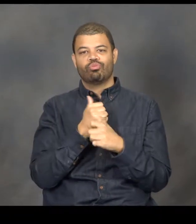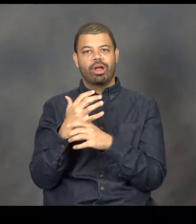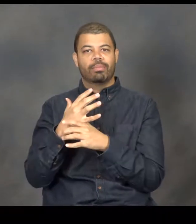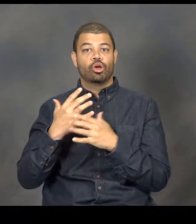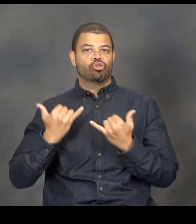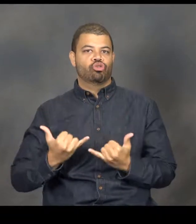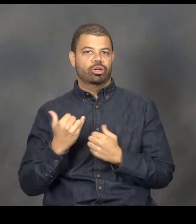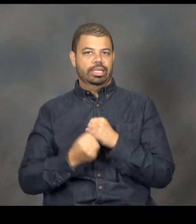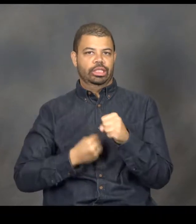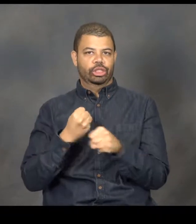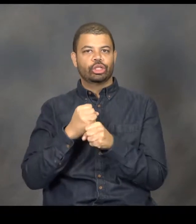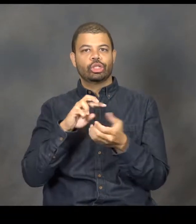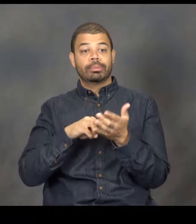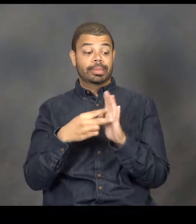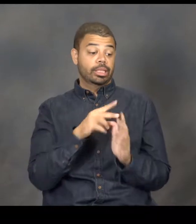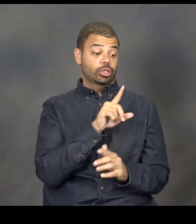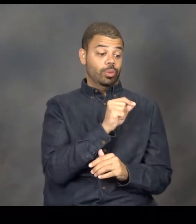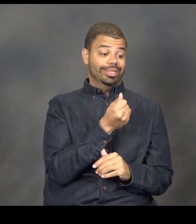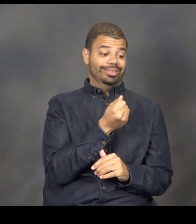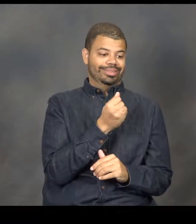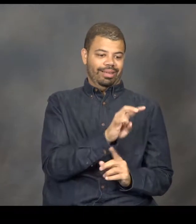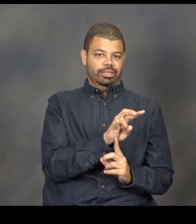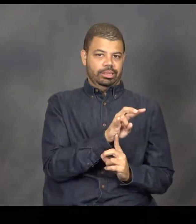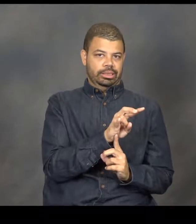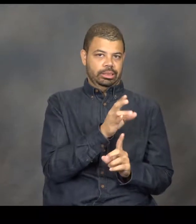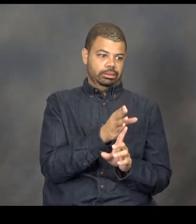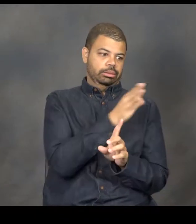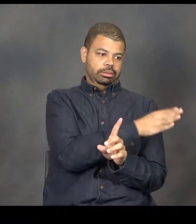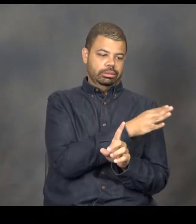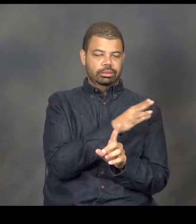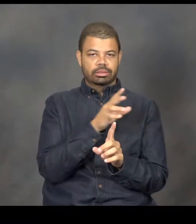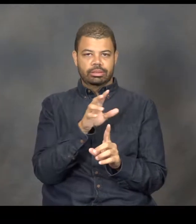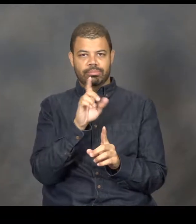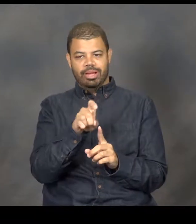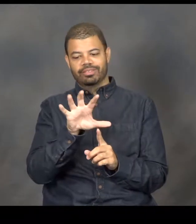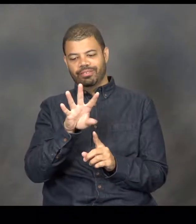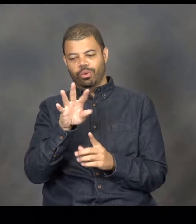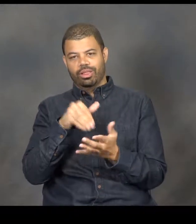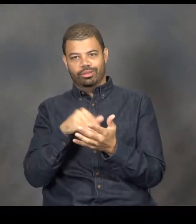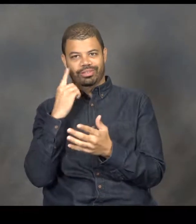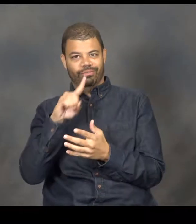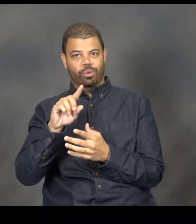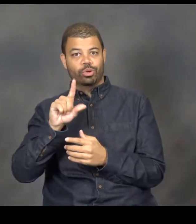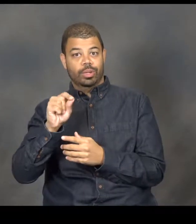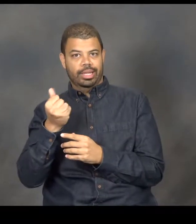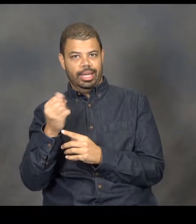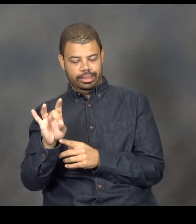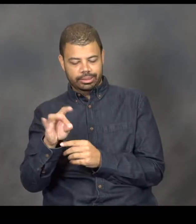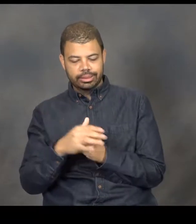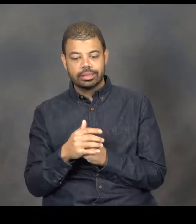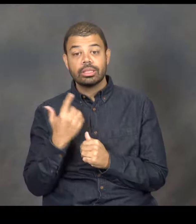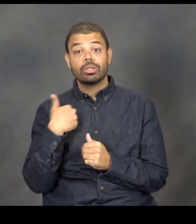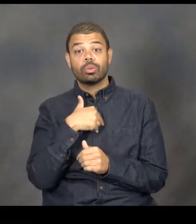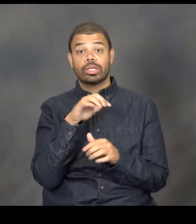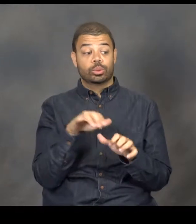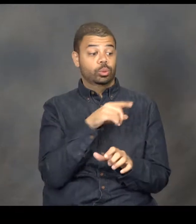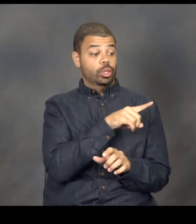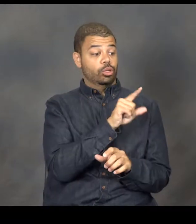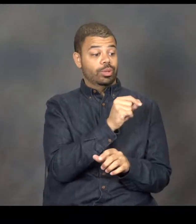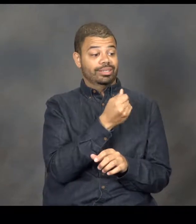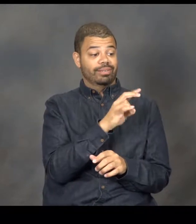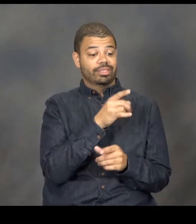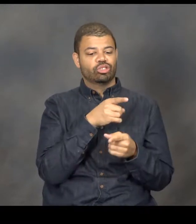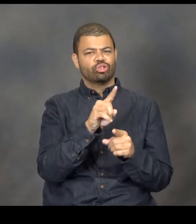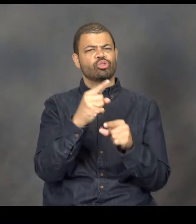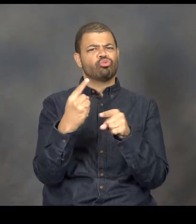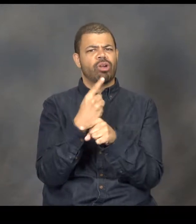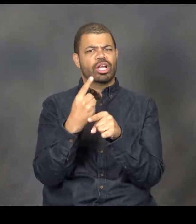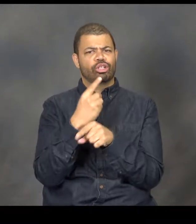has to meet income eligibility guidelines.